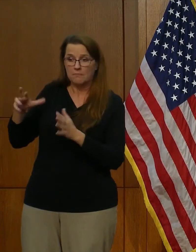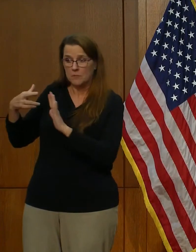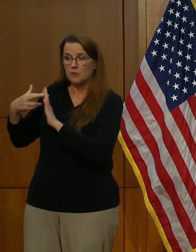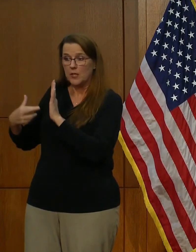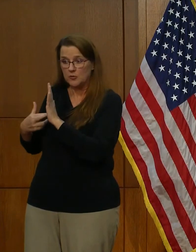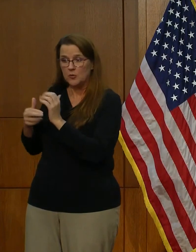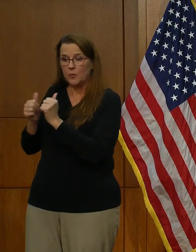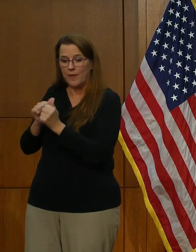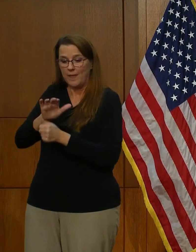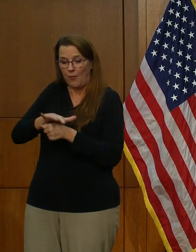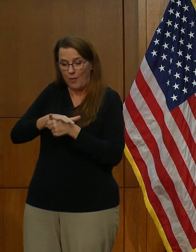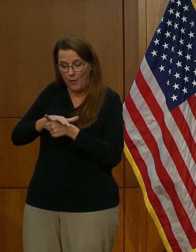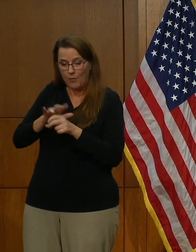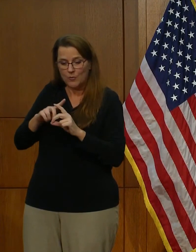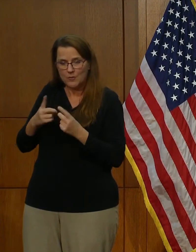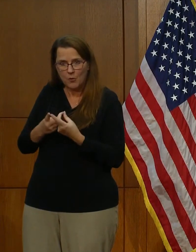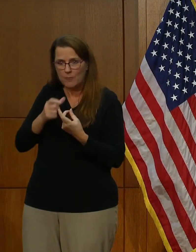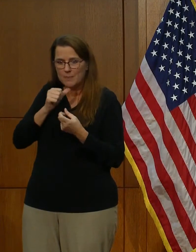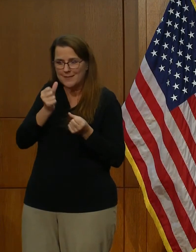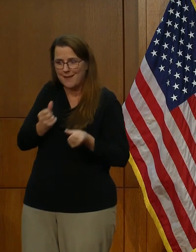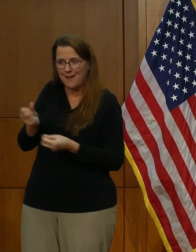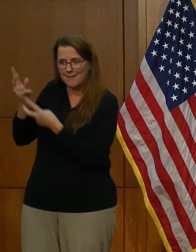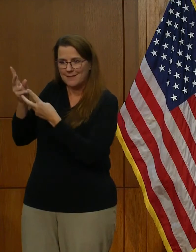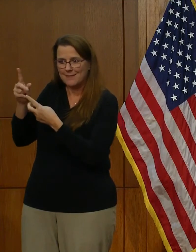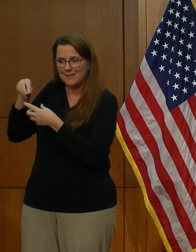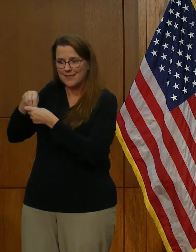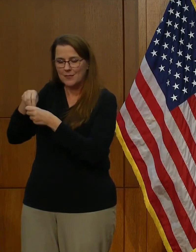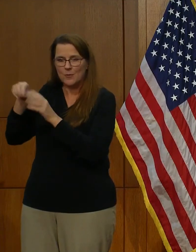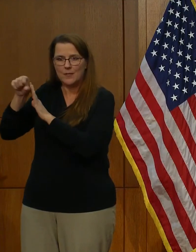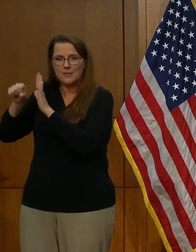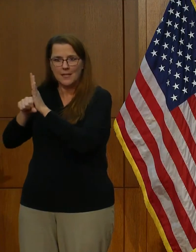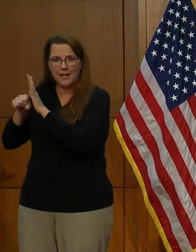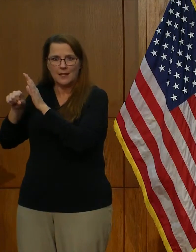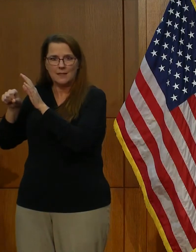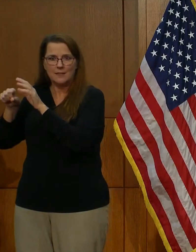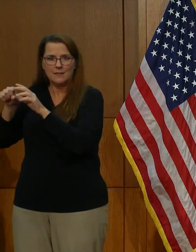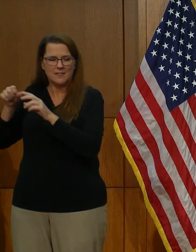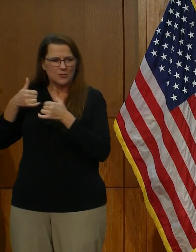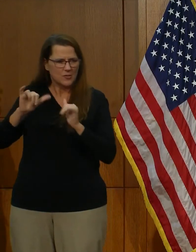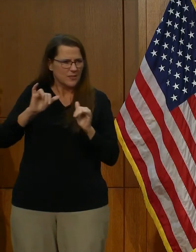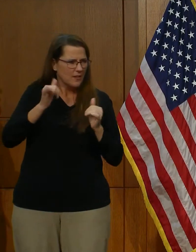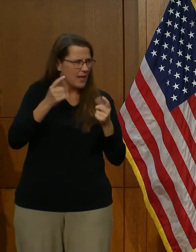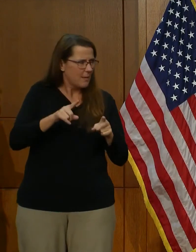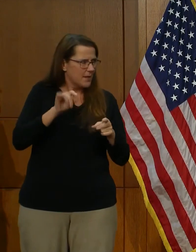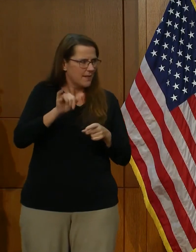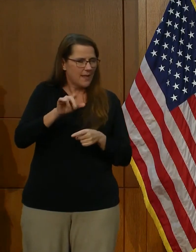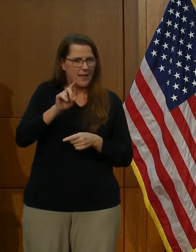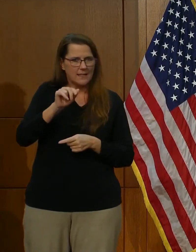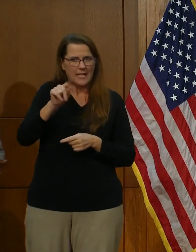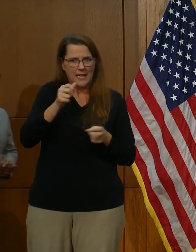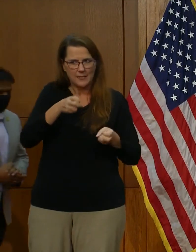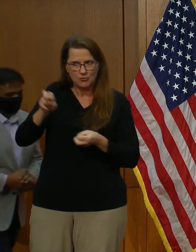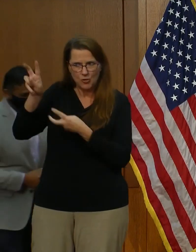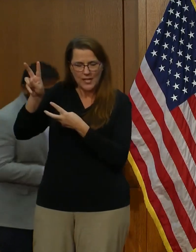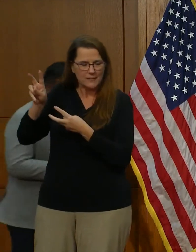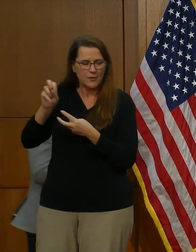ON THE STATE PRE REGISTRATION SYSTEM SPICING THEY HAVE REGISTERED WITH THEIR LOCAL DEPARTMENT. CAN YOU EXPLAIN WHY